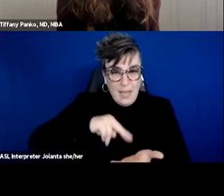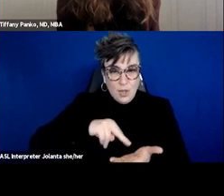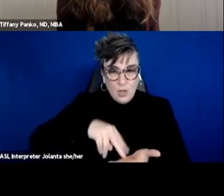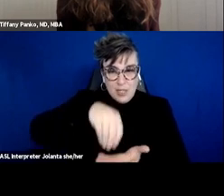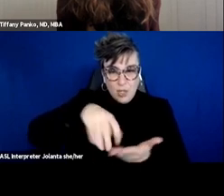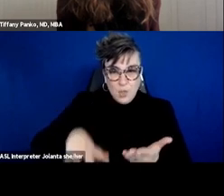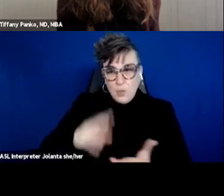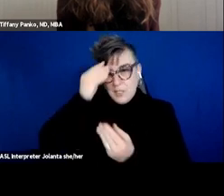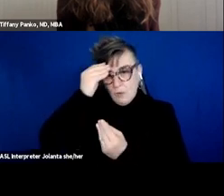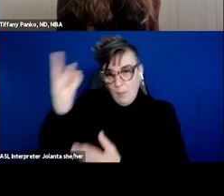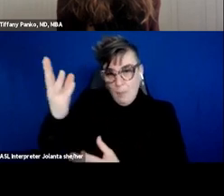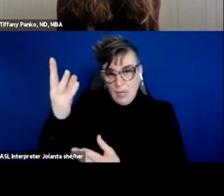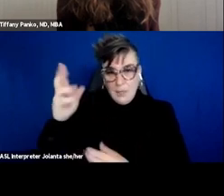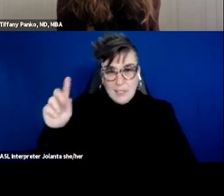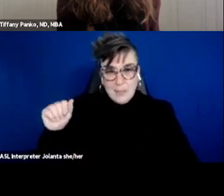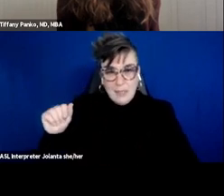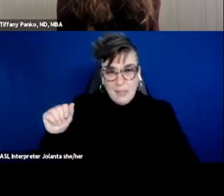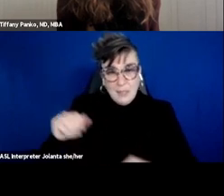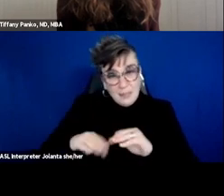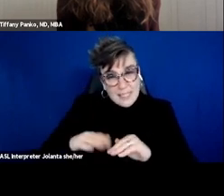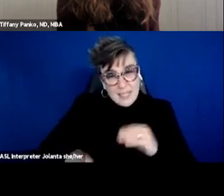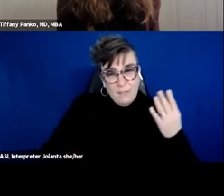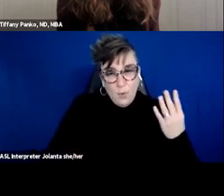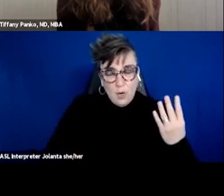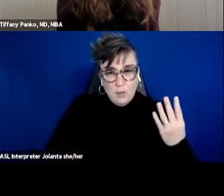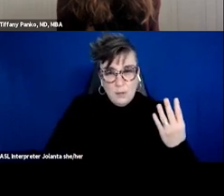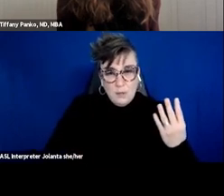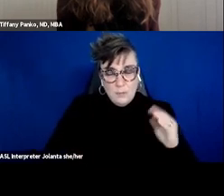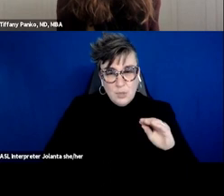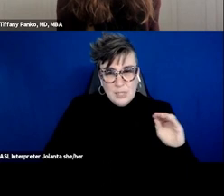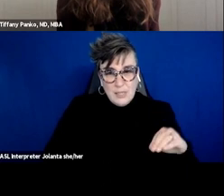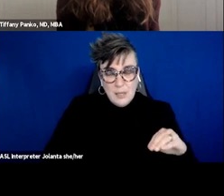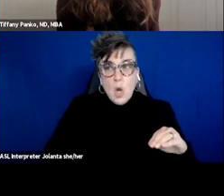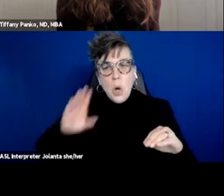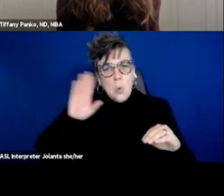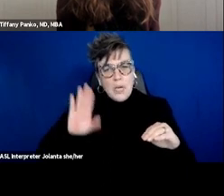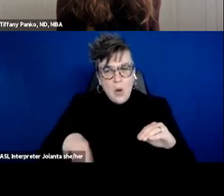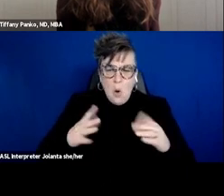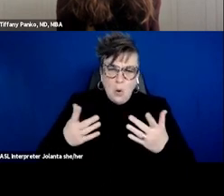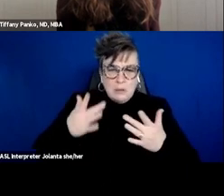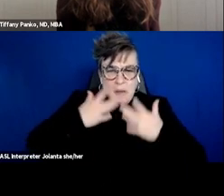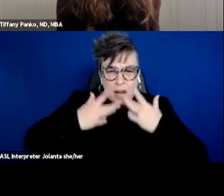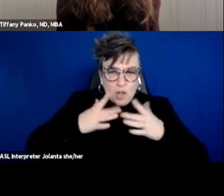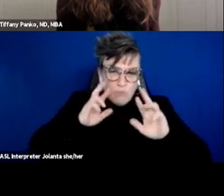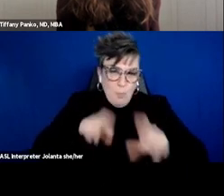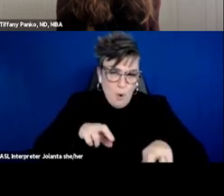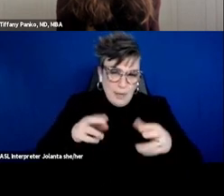a disability. We know that there is incomplete data, underreporting, and differences in methodology